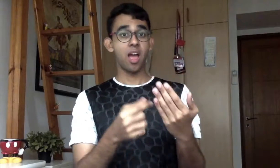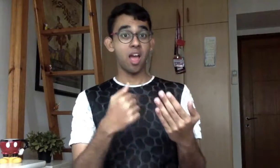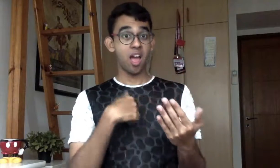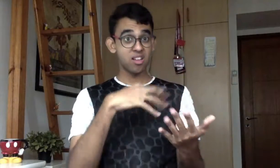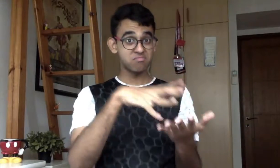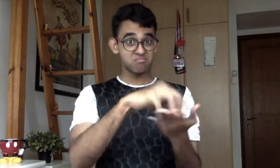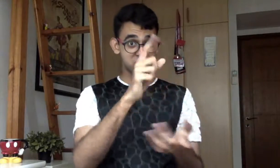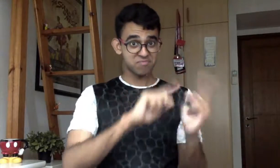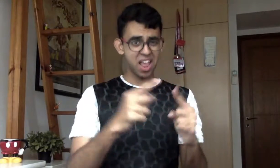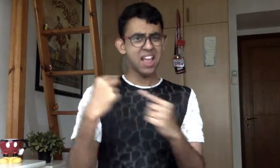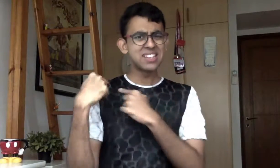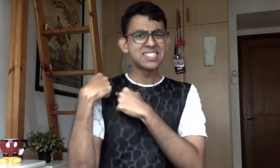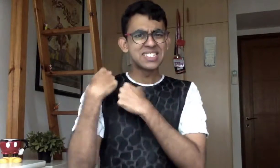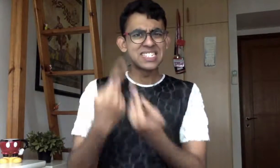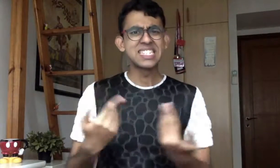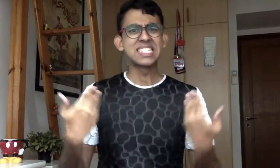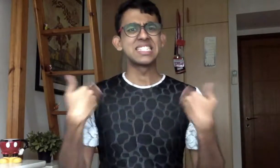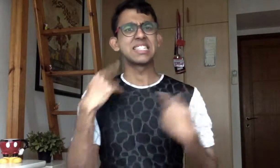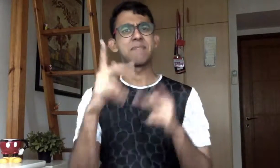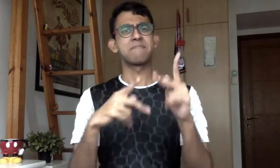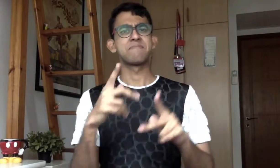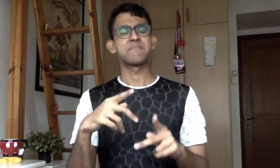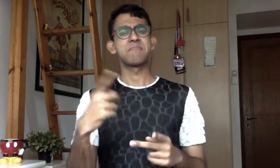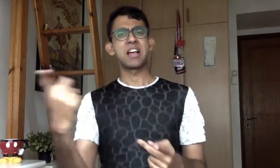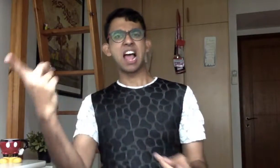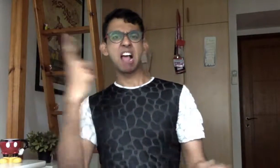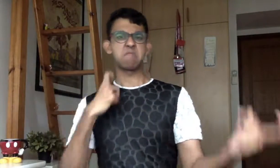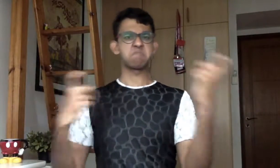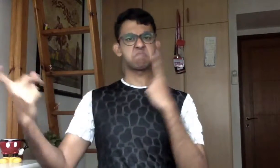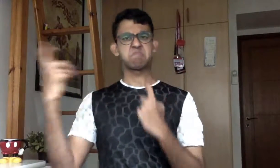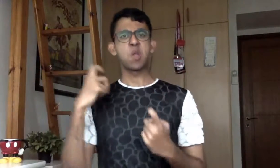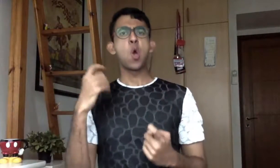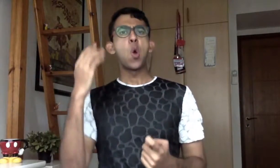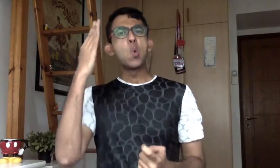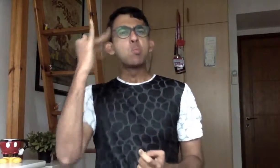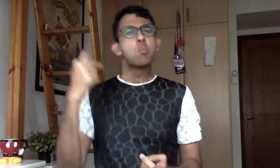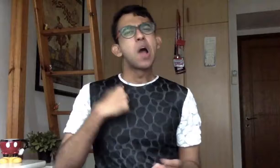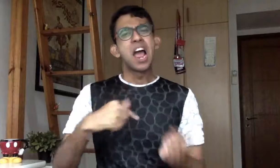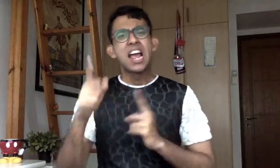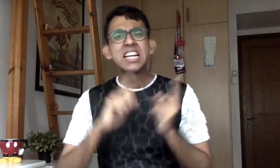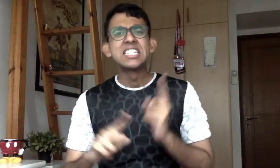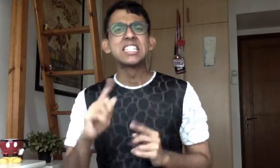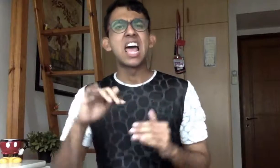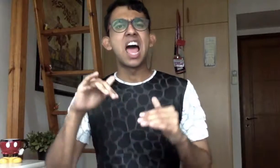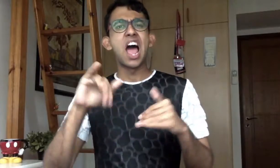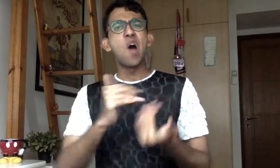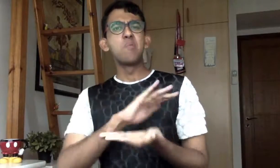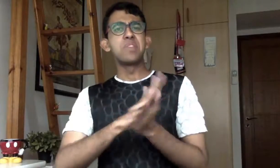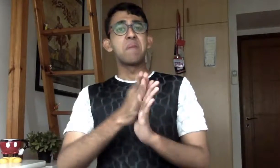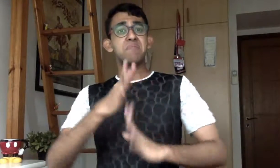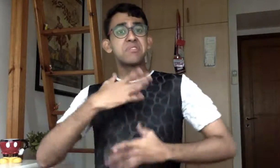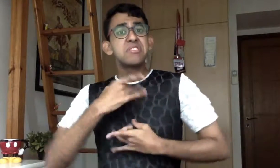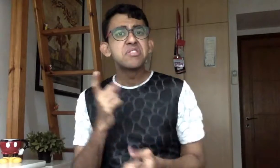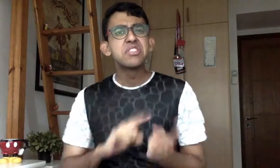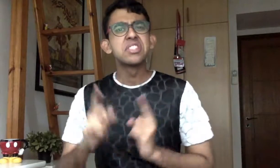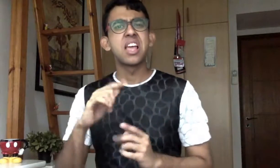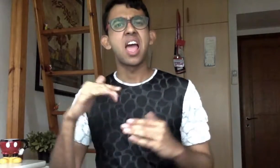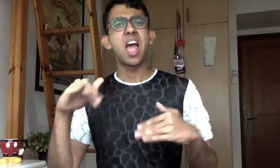Ever since I started learning Sign Language, people have been asking me why I sign, how I became interested in signing,